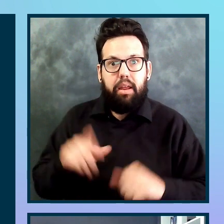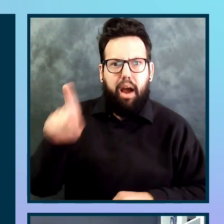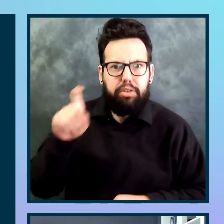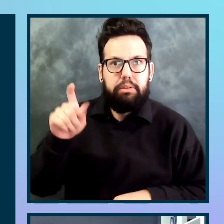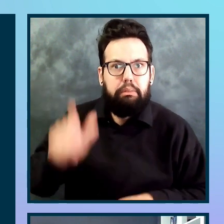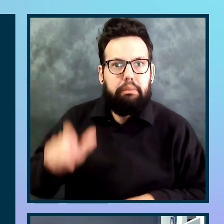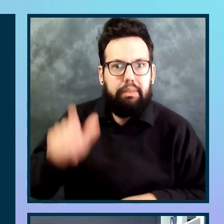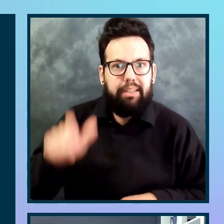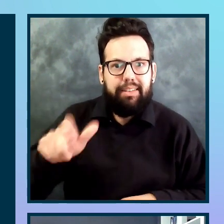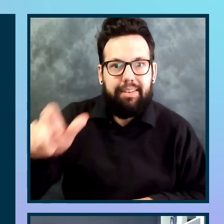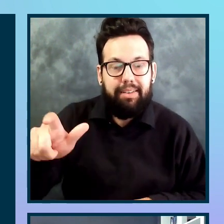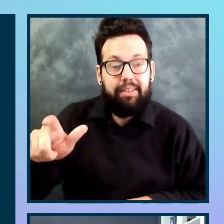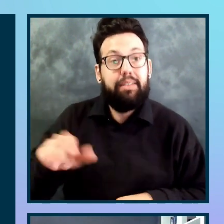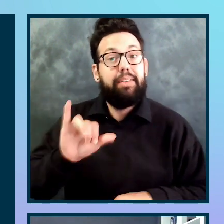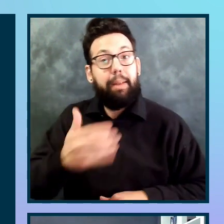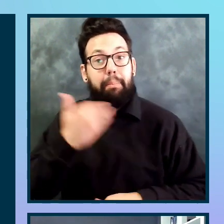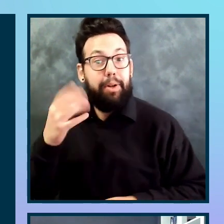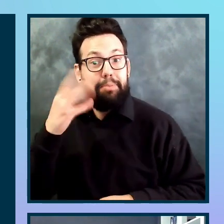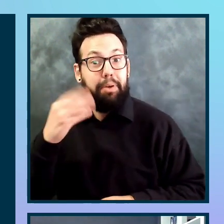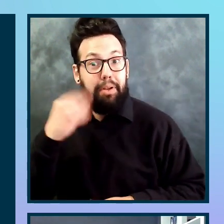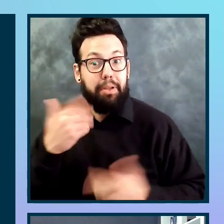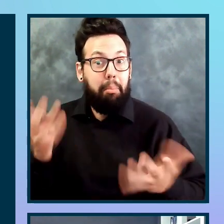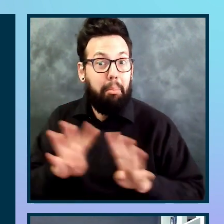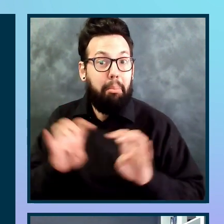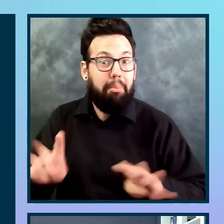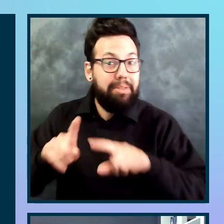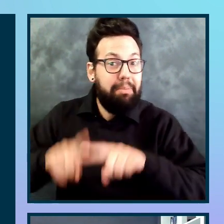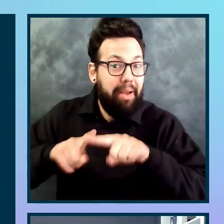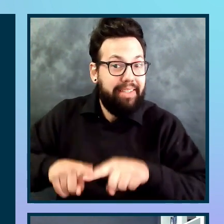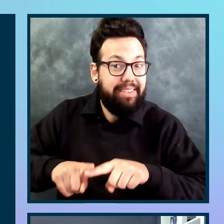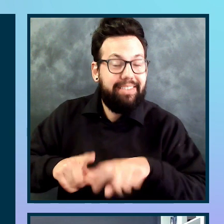Is it a better experience? It depends like, like we're just trying to help, right?